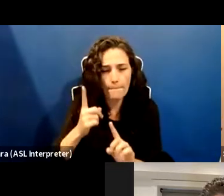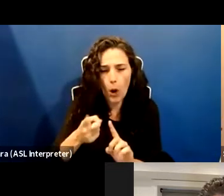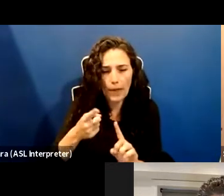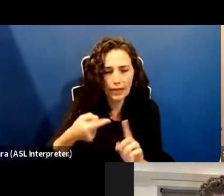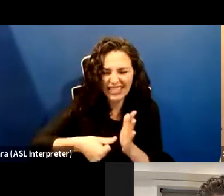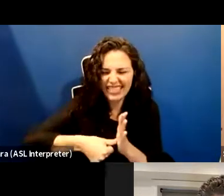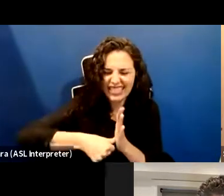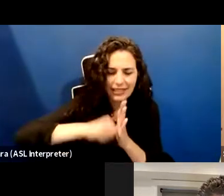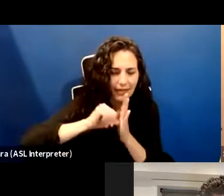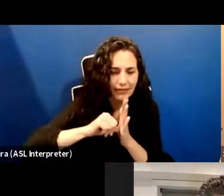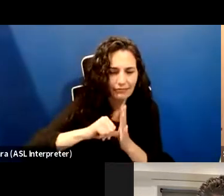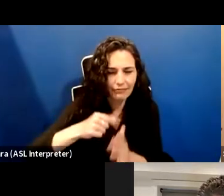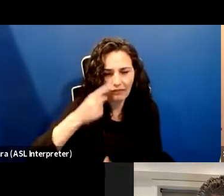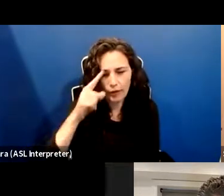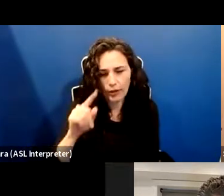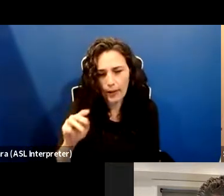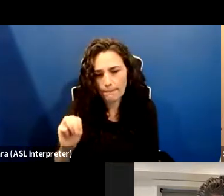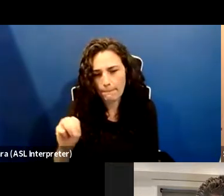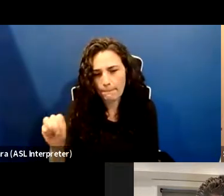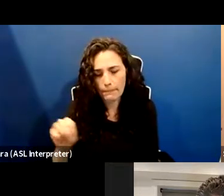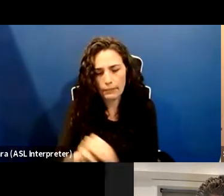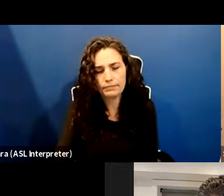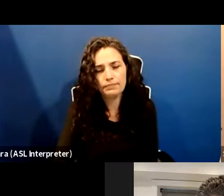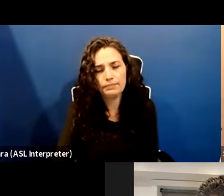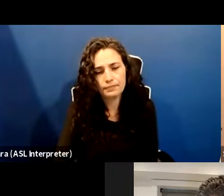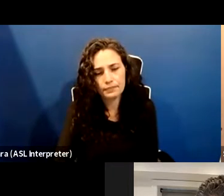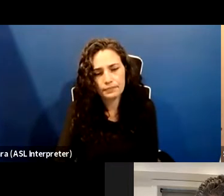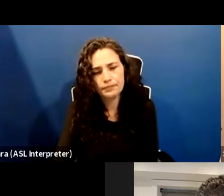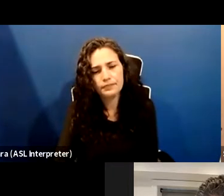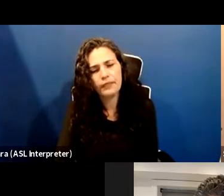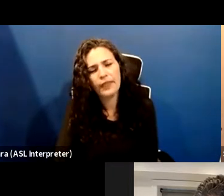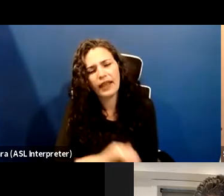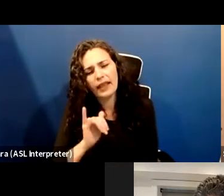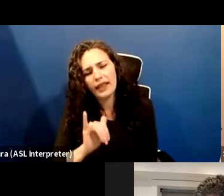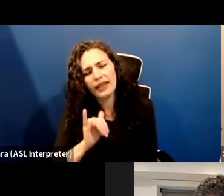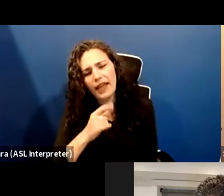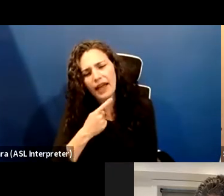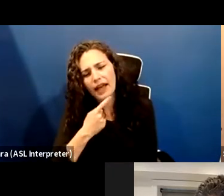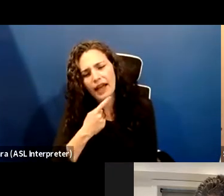Yeah. So I recently had got asked this question and, you know, there was,